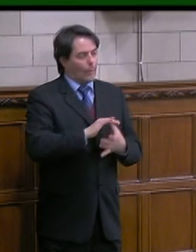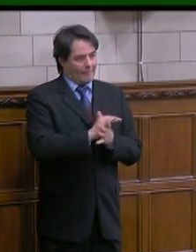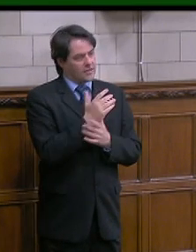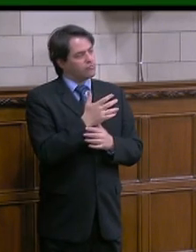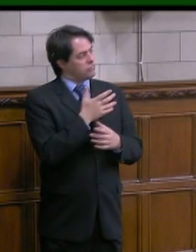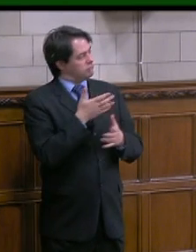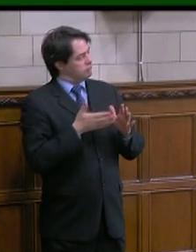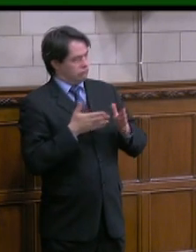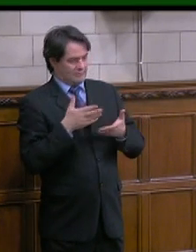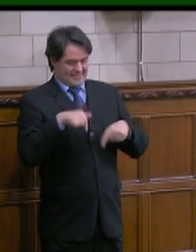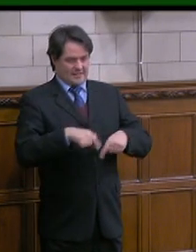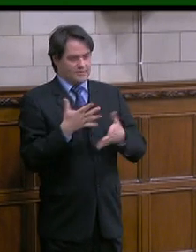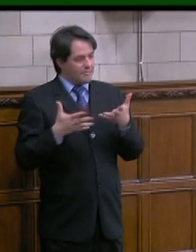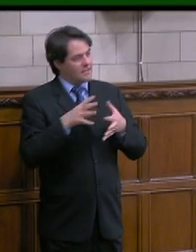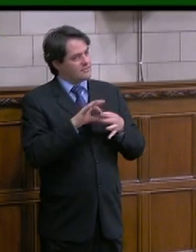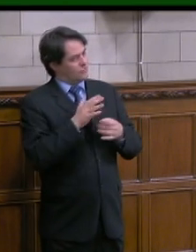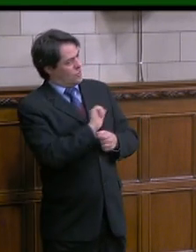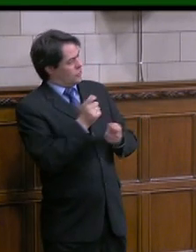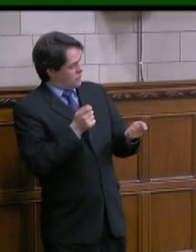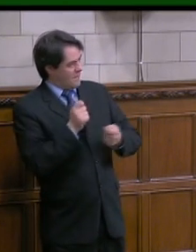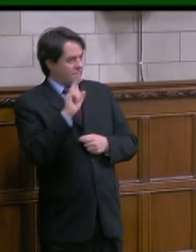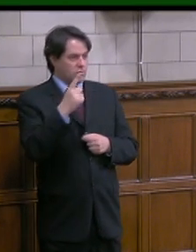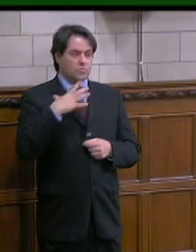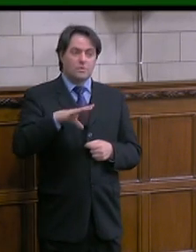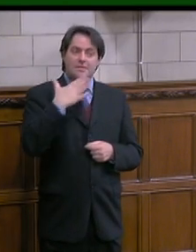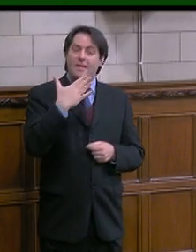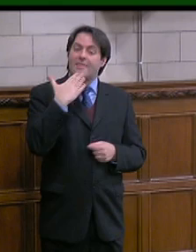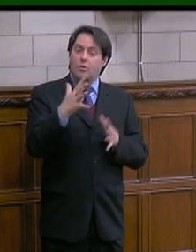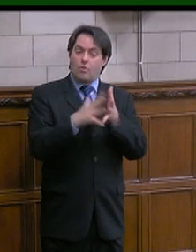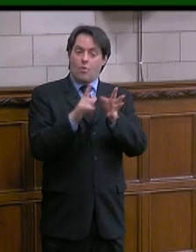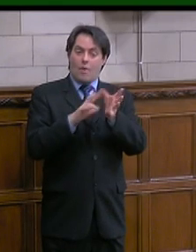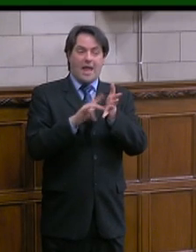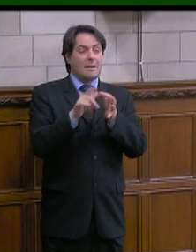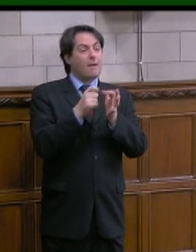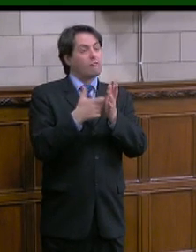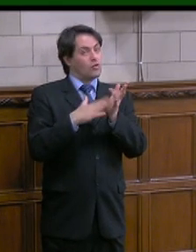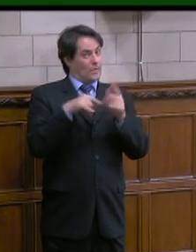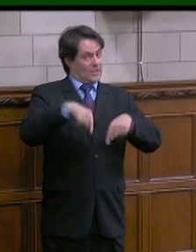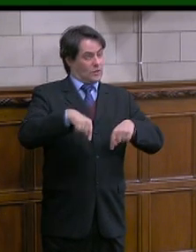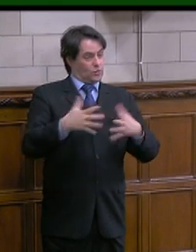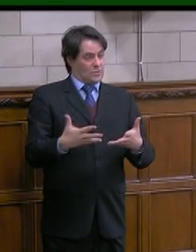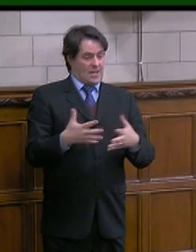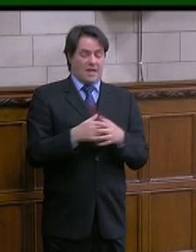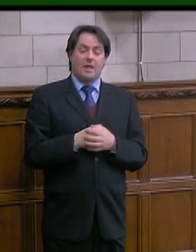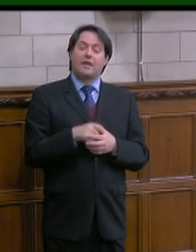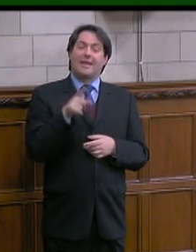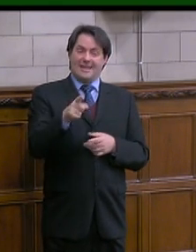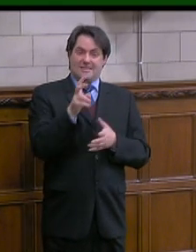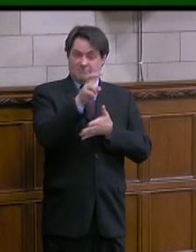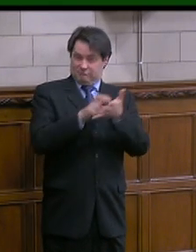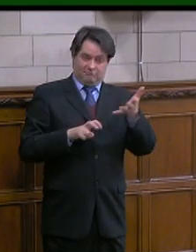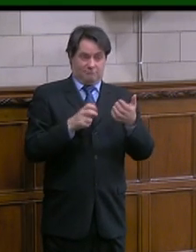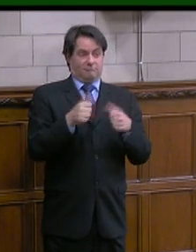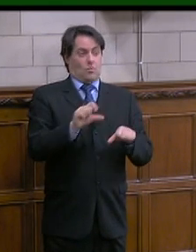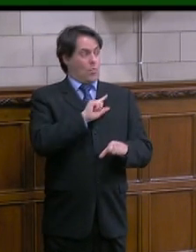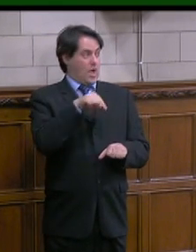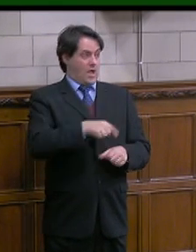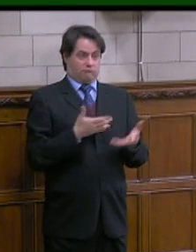I pay tribute to Wayne Barrow, whose work has brought the debate to the House.